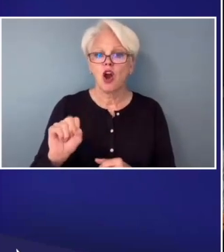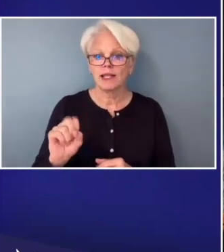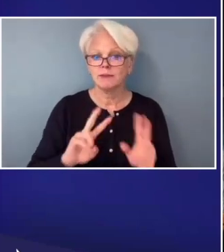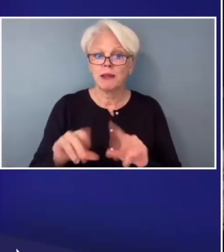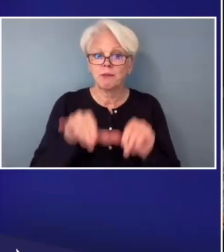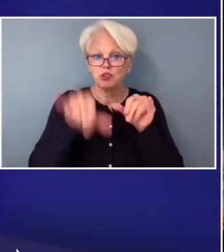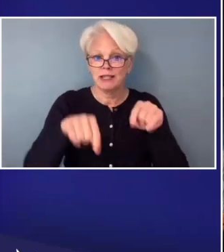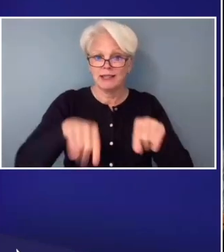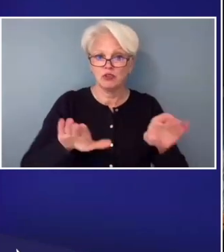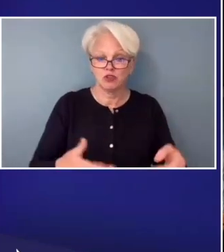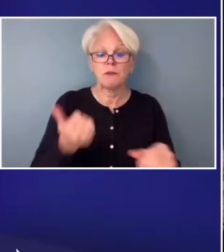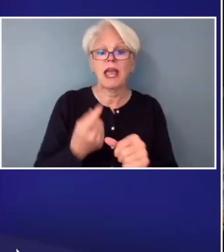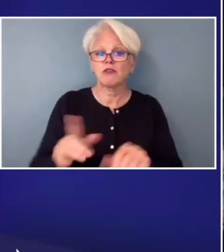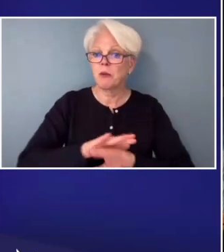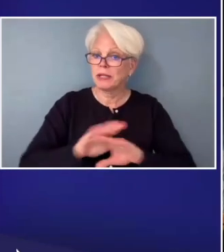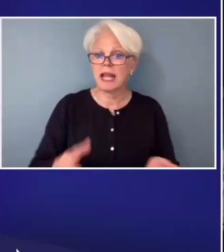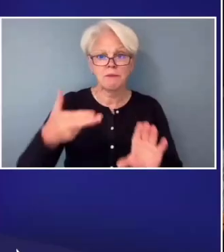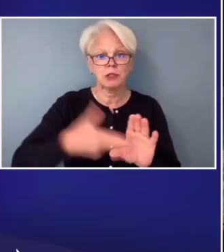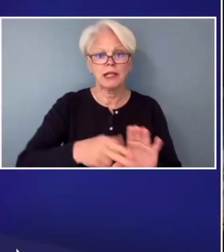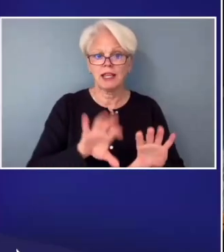Everyone not participating in this caucus will need to depart.